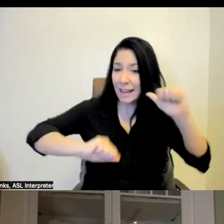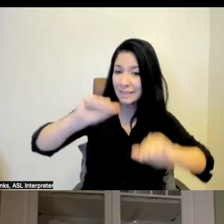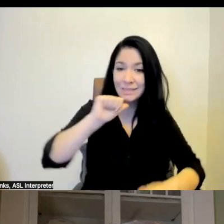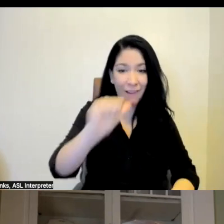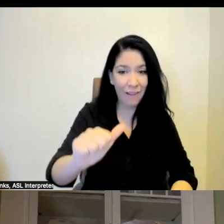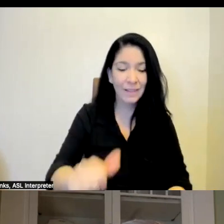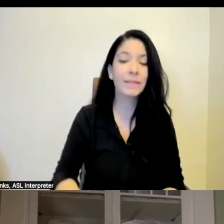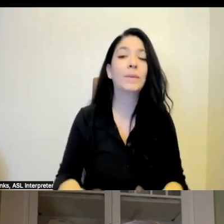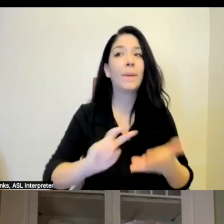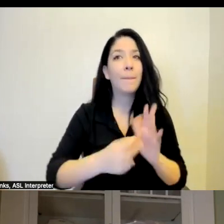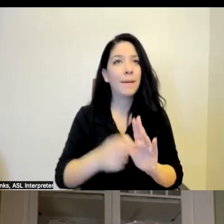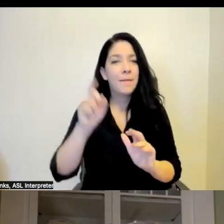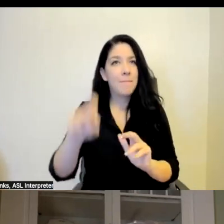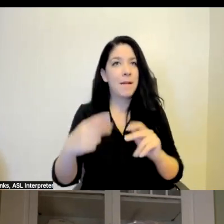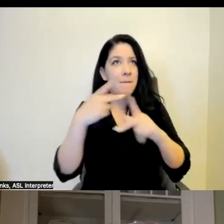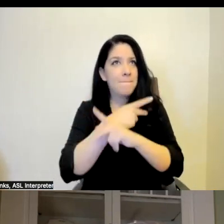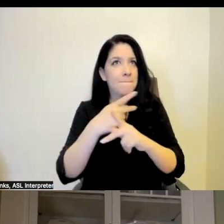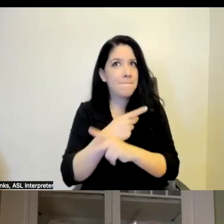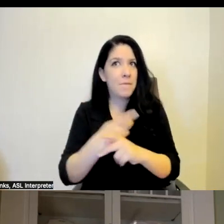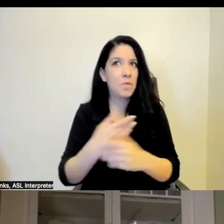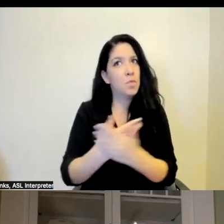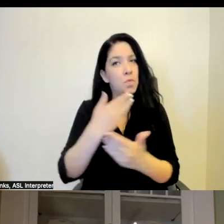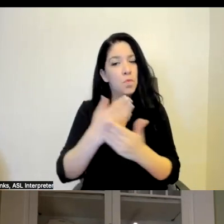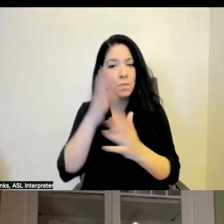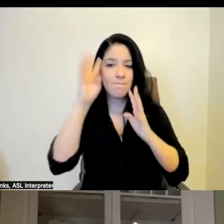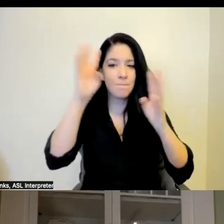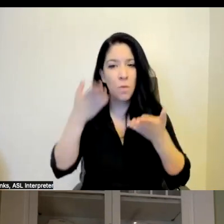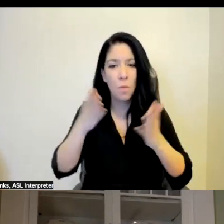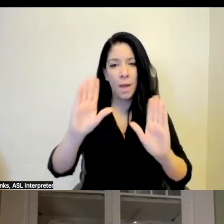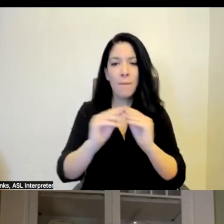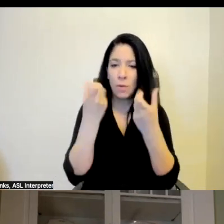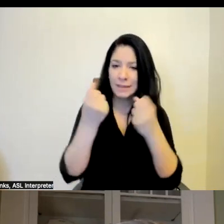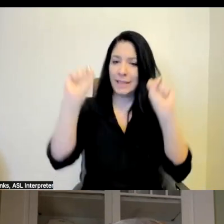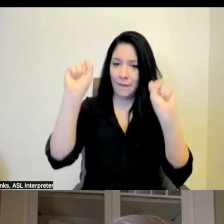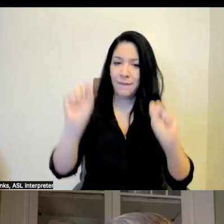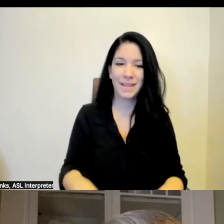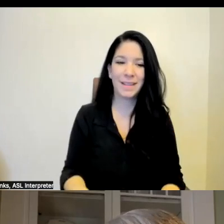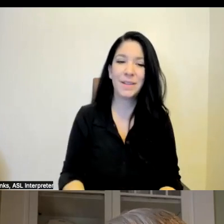think of creative ways to keep ourselves safe. And this is part of what this webinar is.